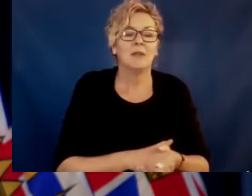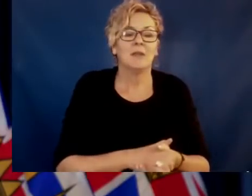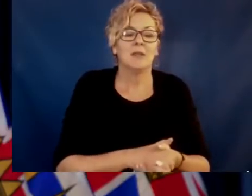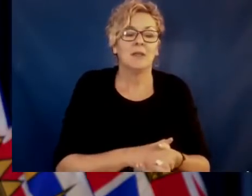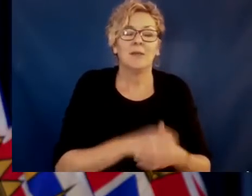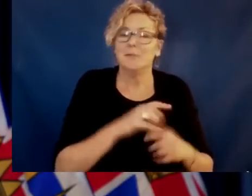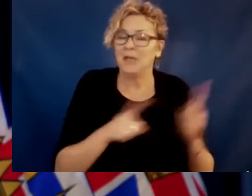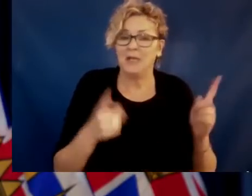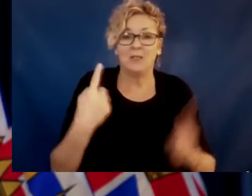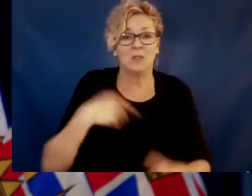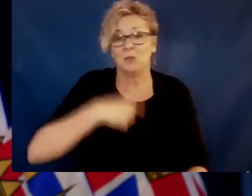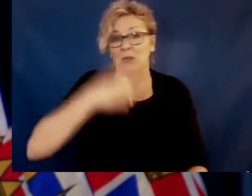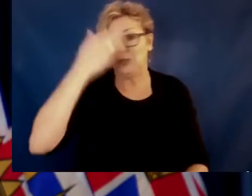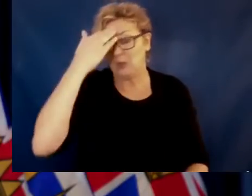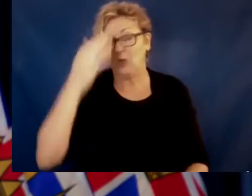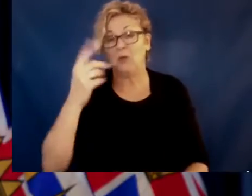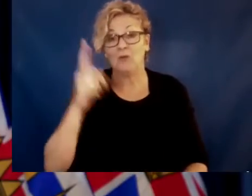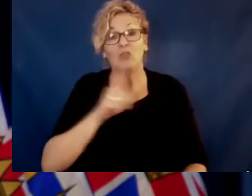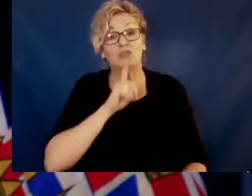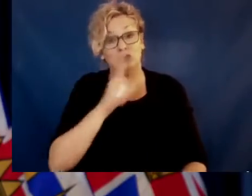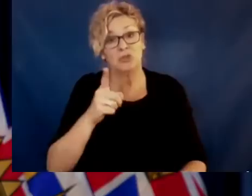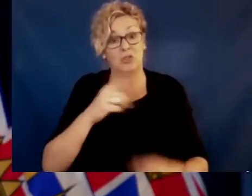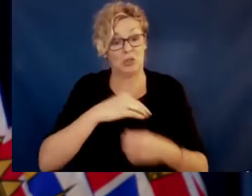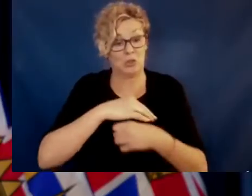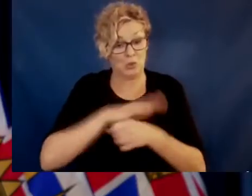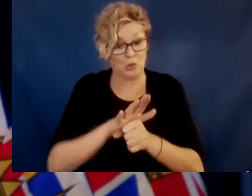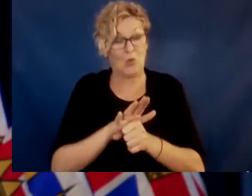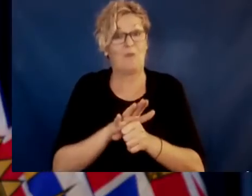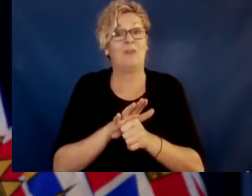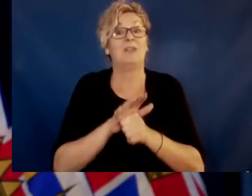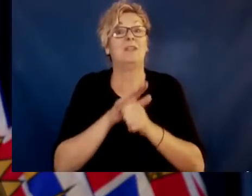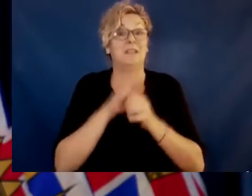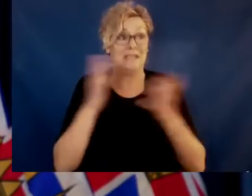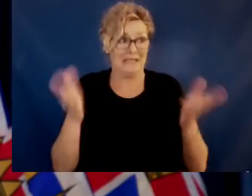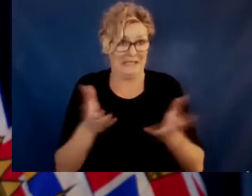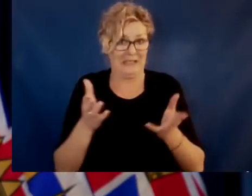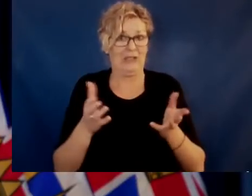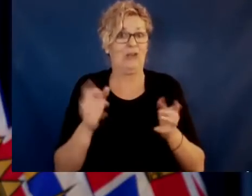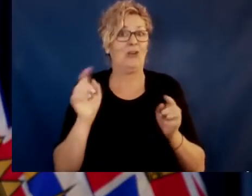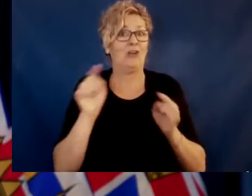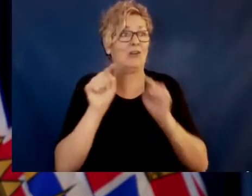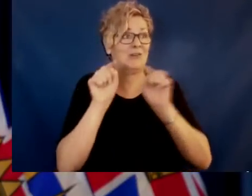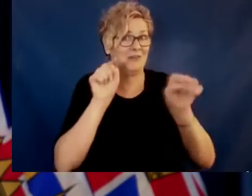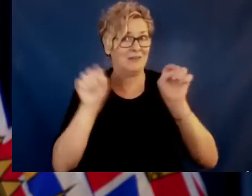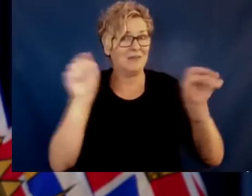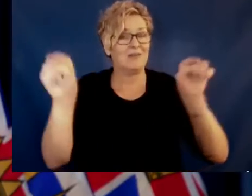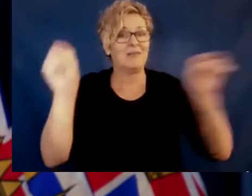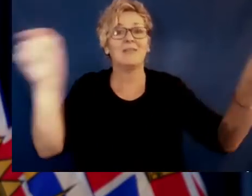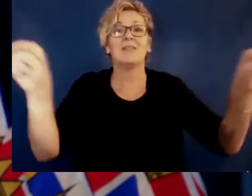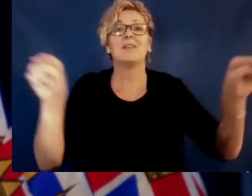this virus is in our community and we have the means and we have the knowledge and we know